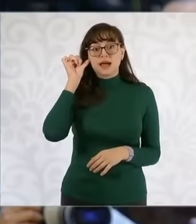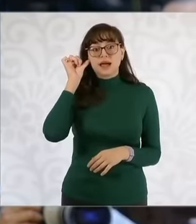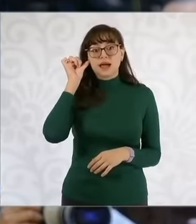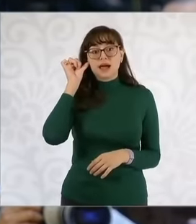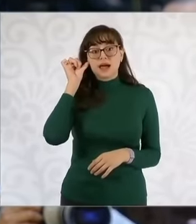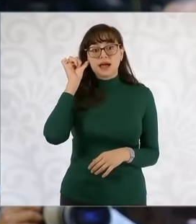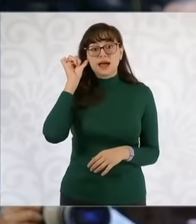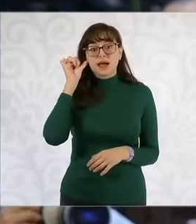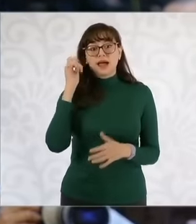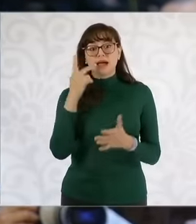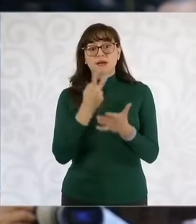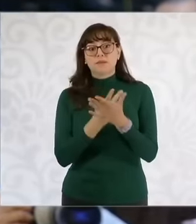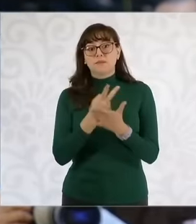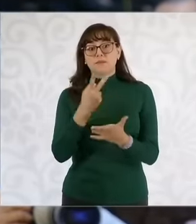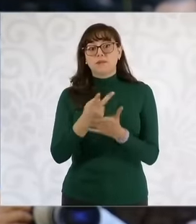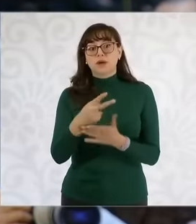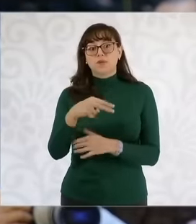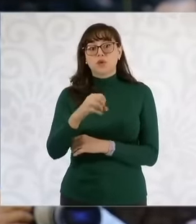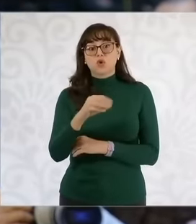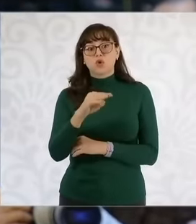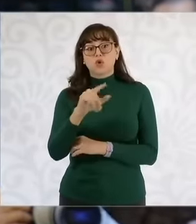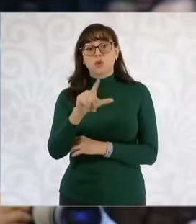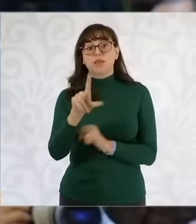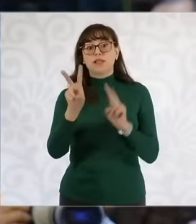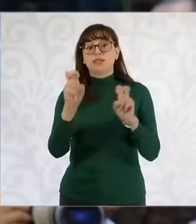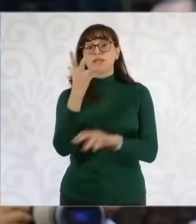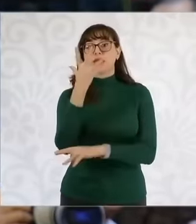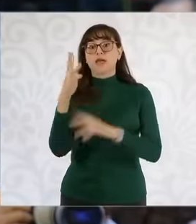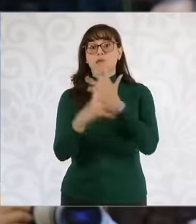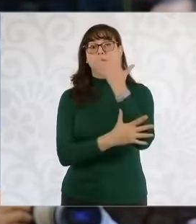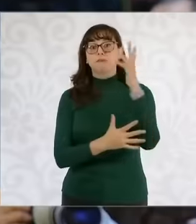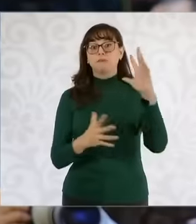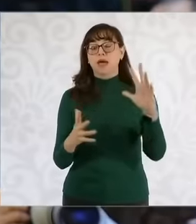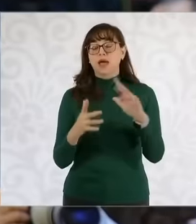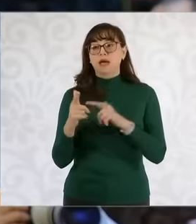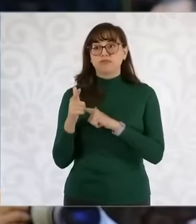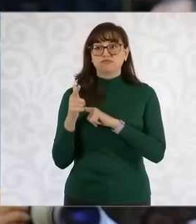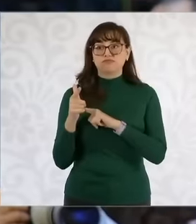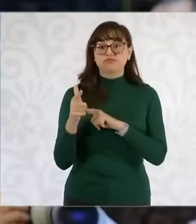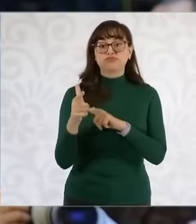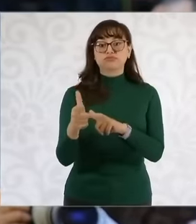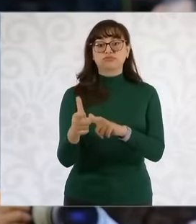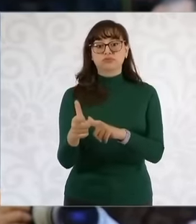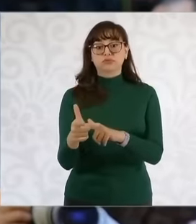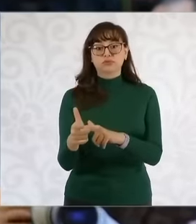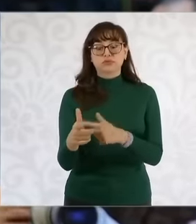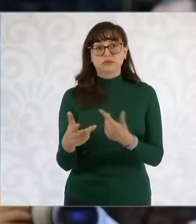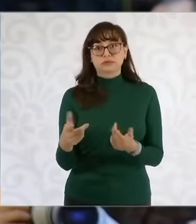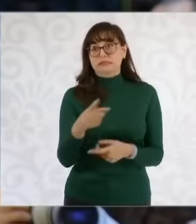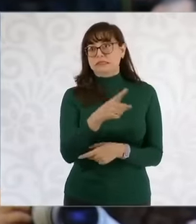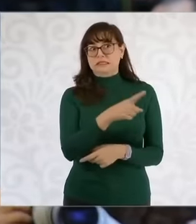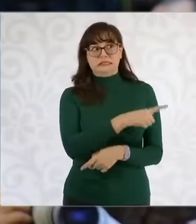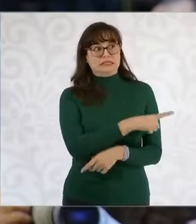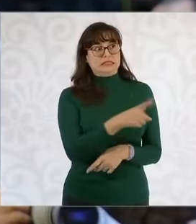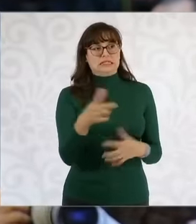your opinion now that it has been made public and there is a invitation for him to return to